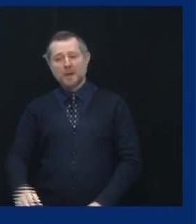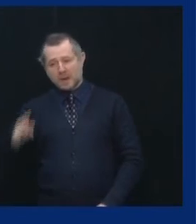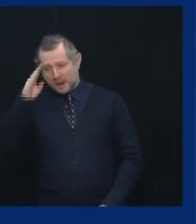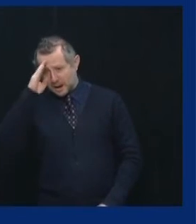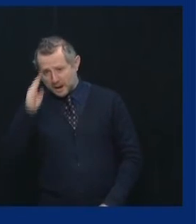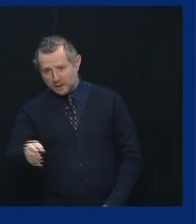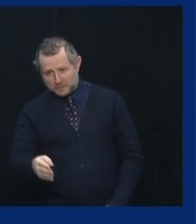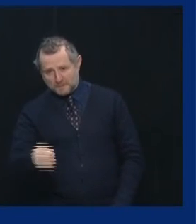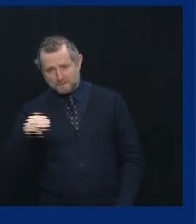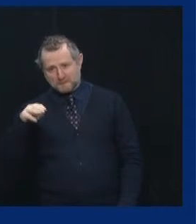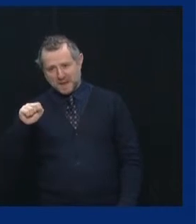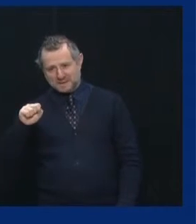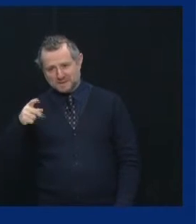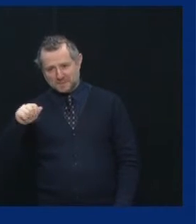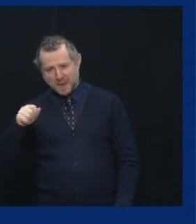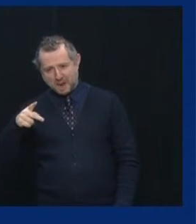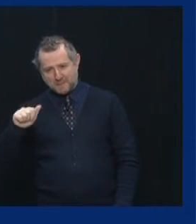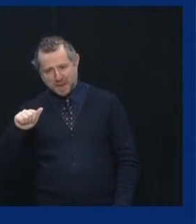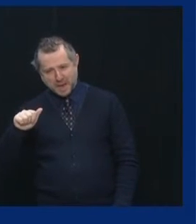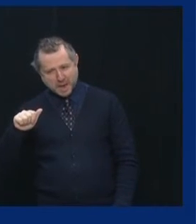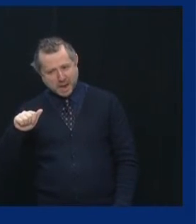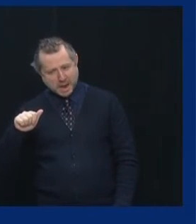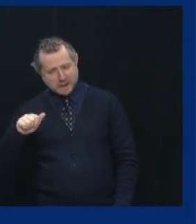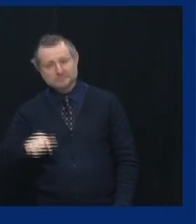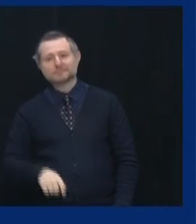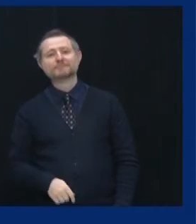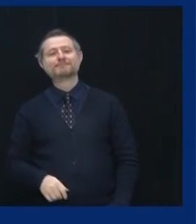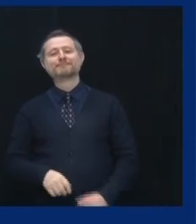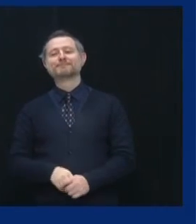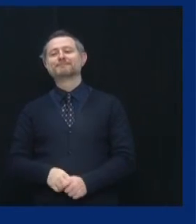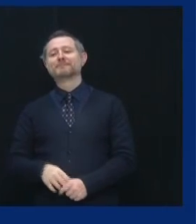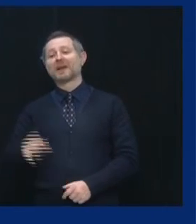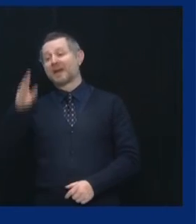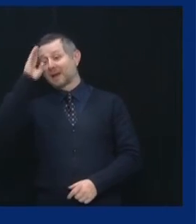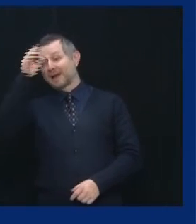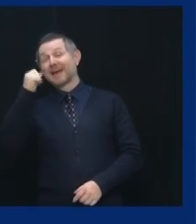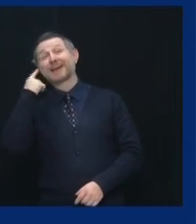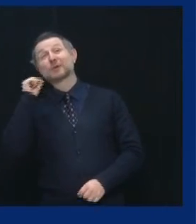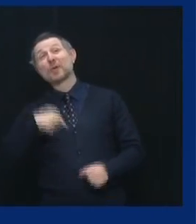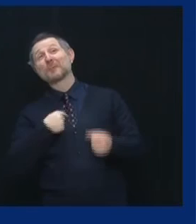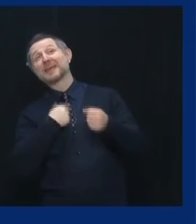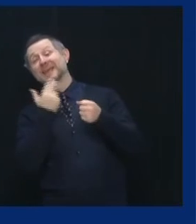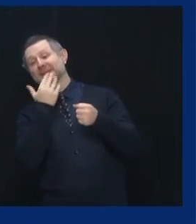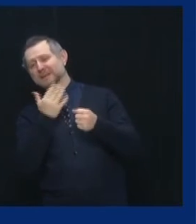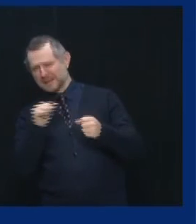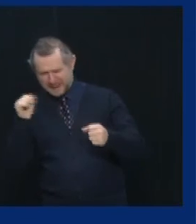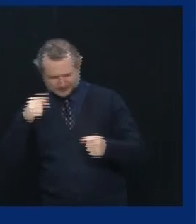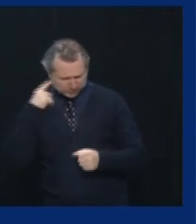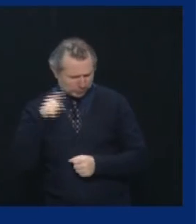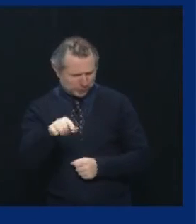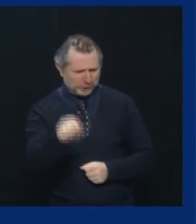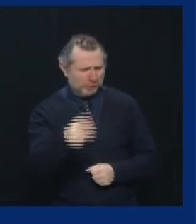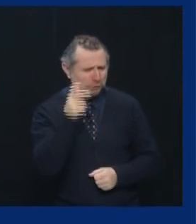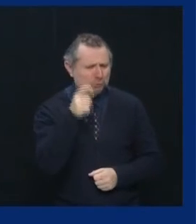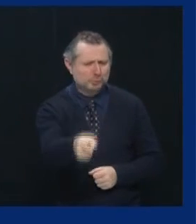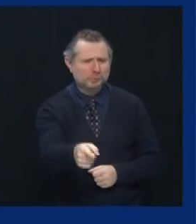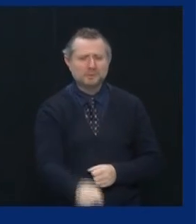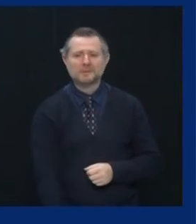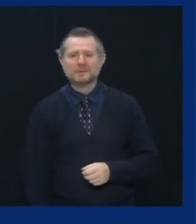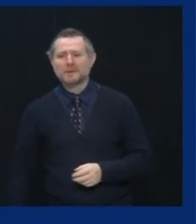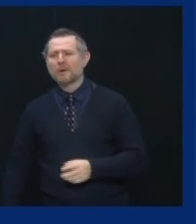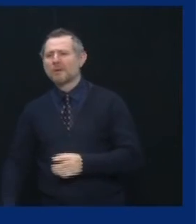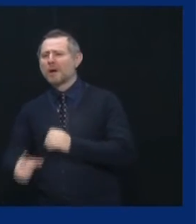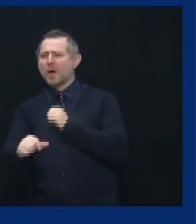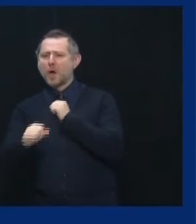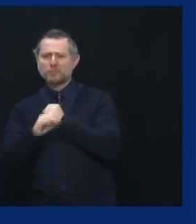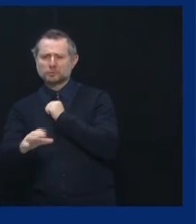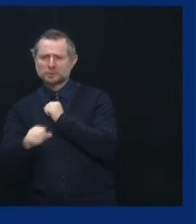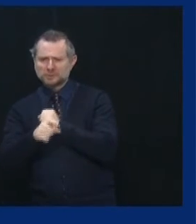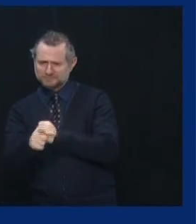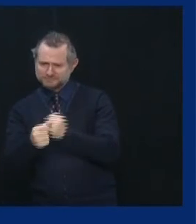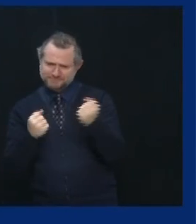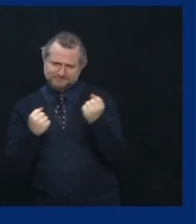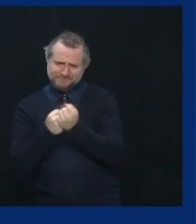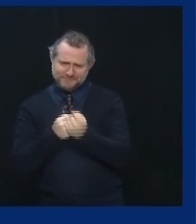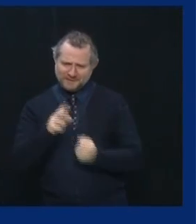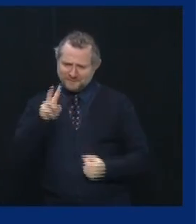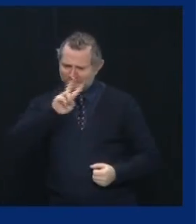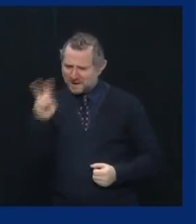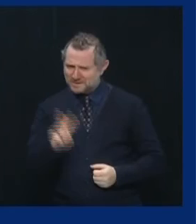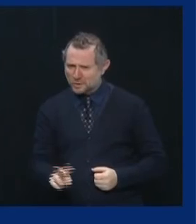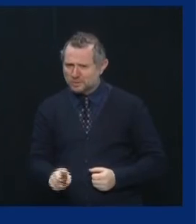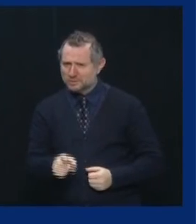PAPPA.